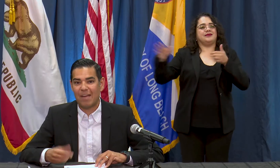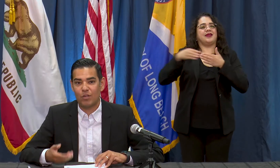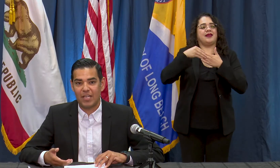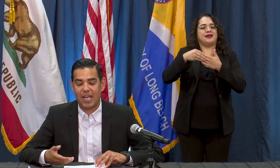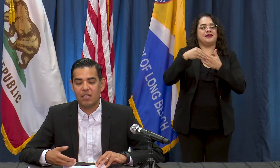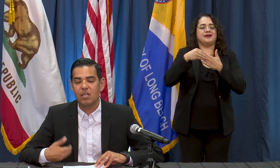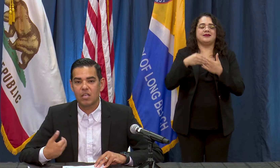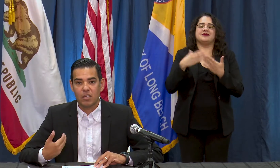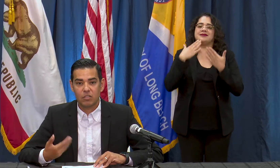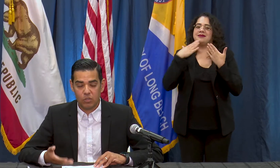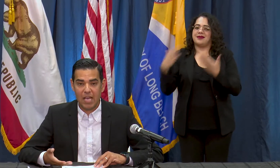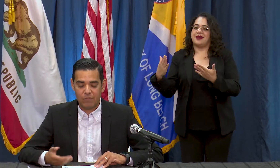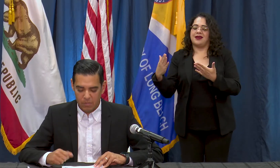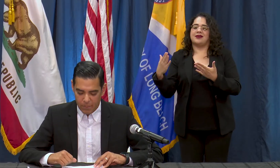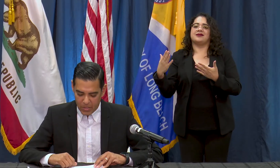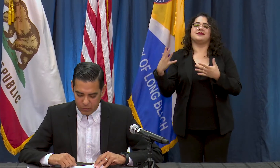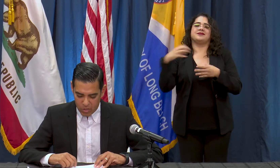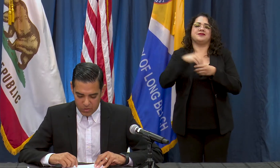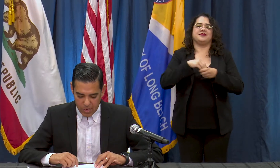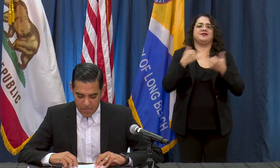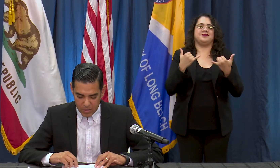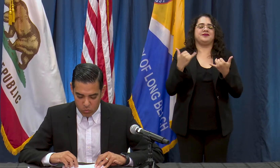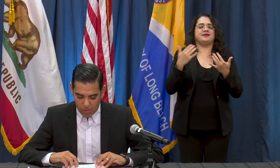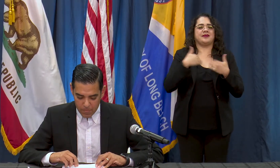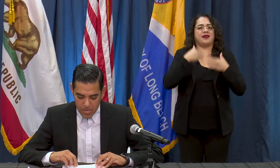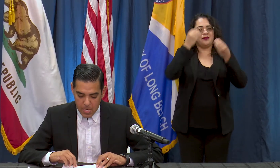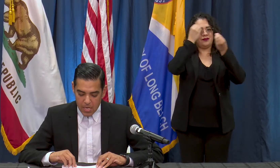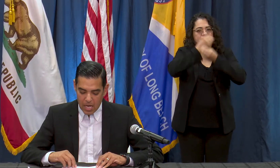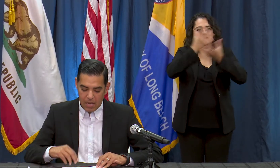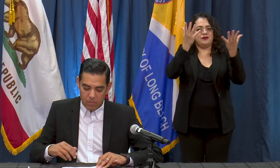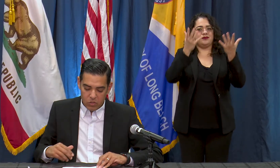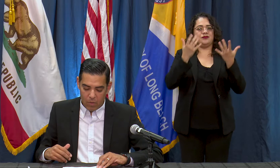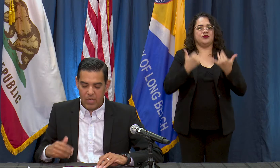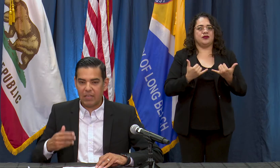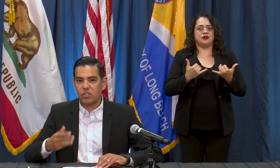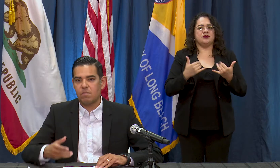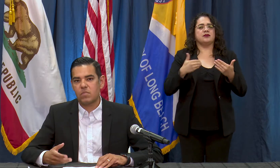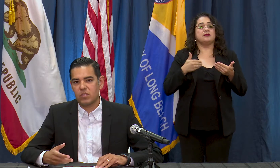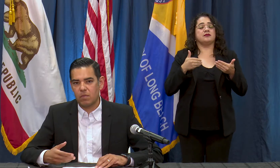have her today to have some updates for us as well. So I'm gonna give some